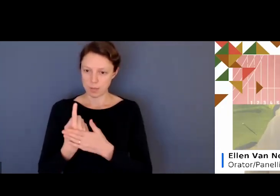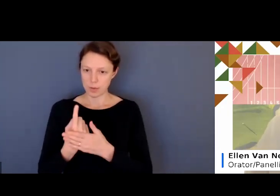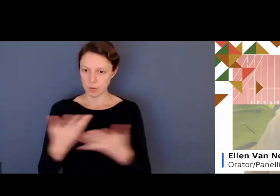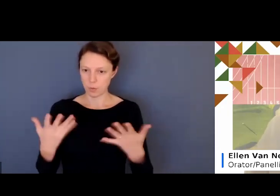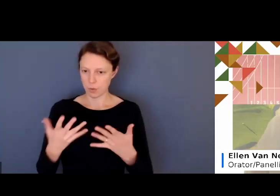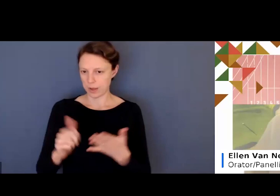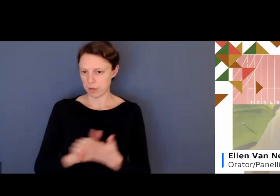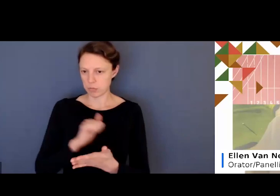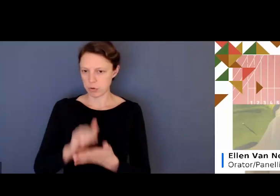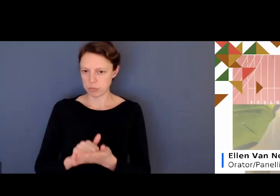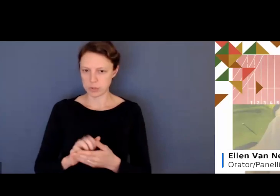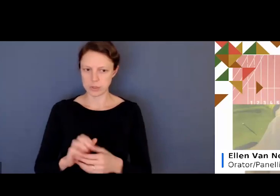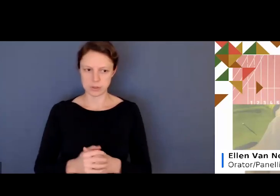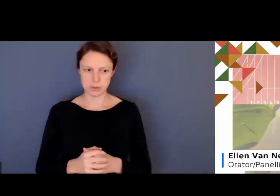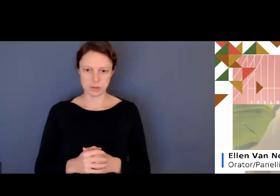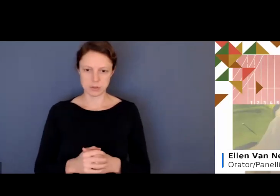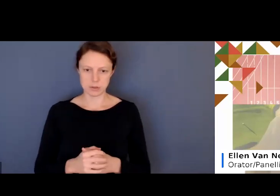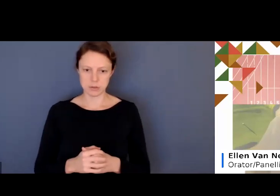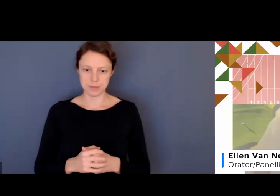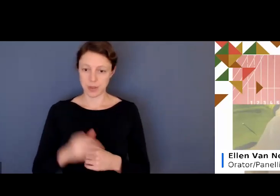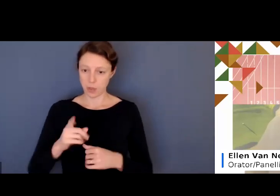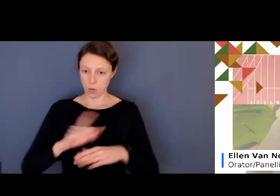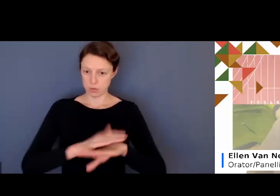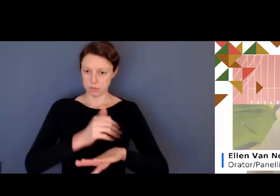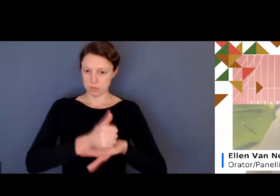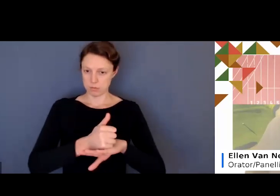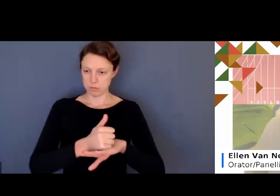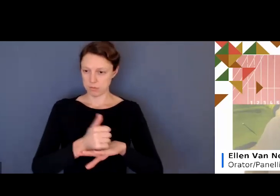These implementations may offer more expansive opportunities